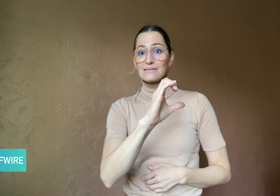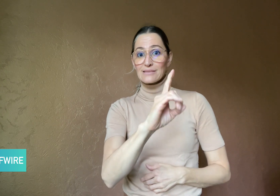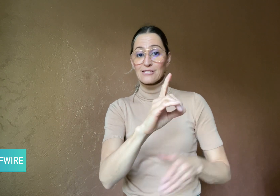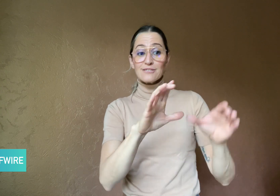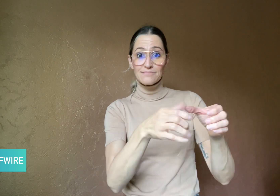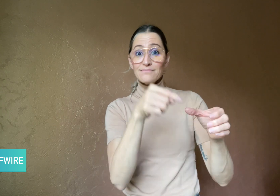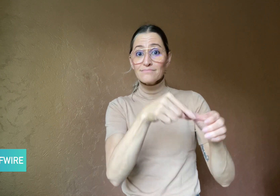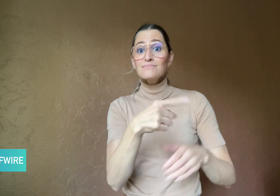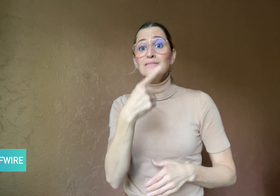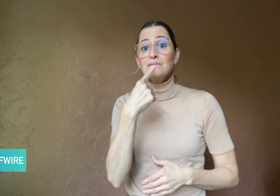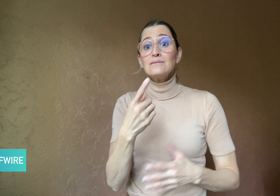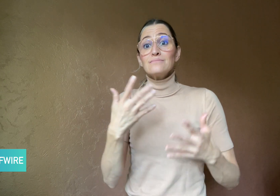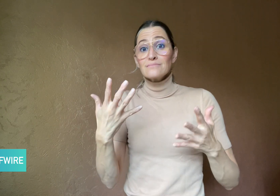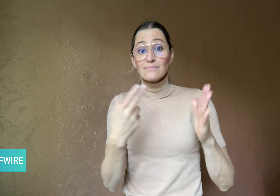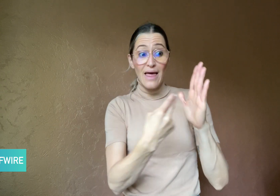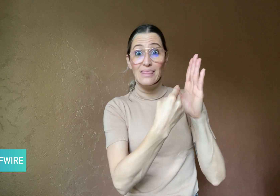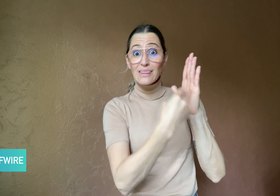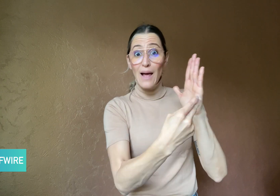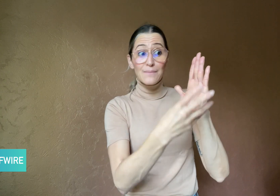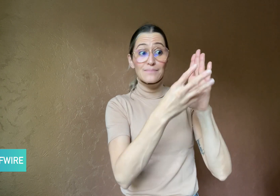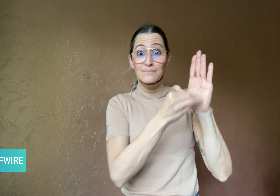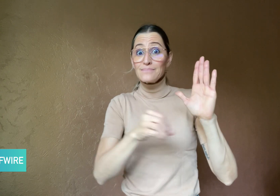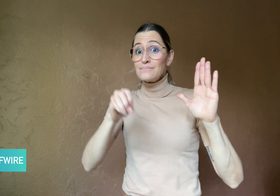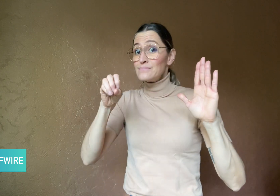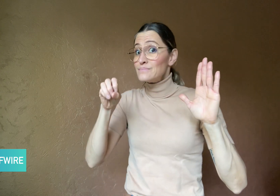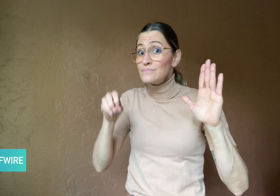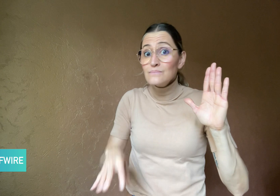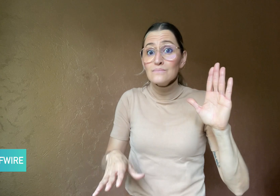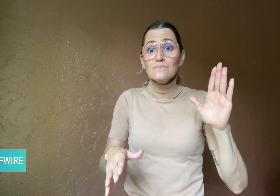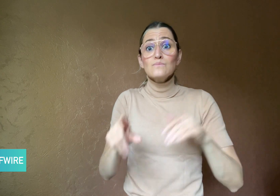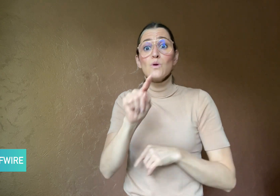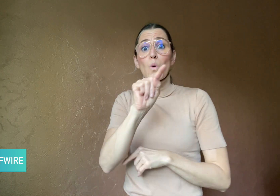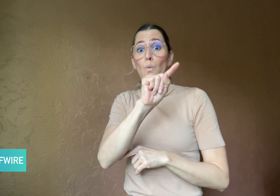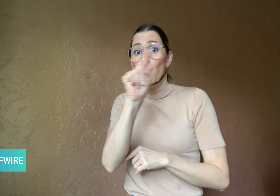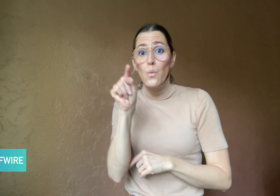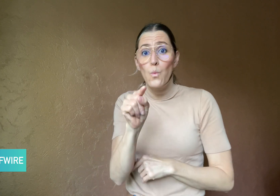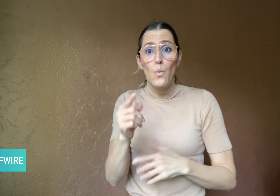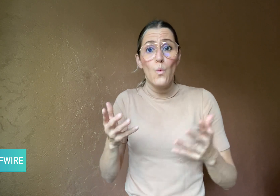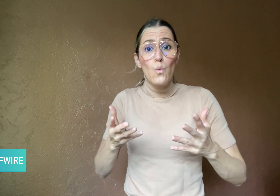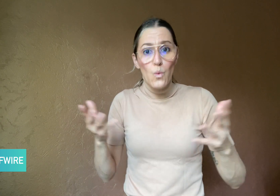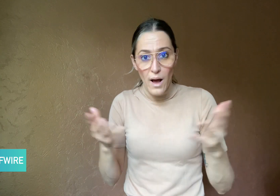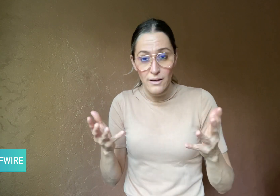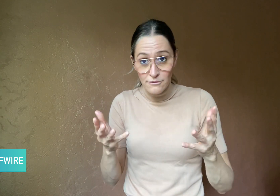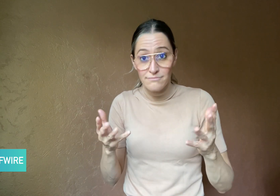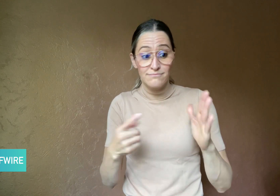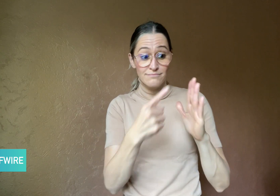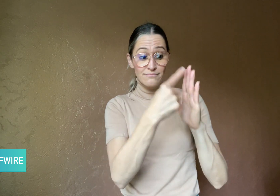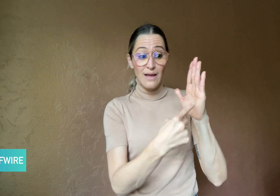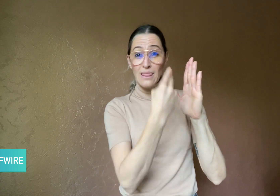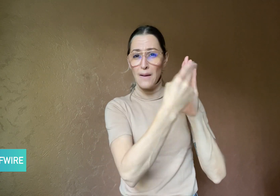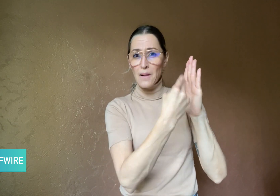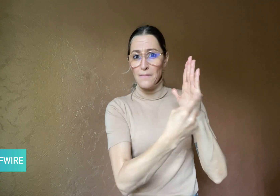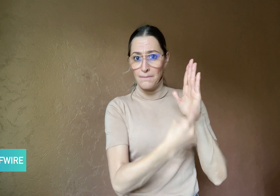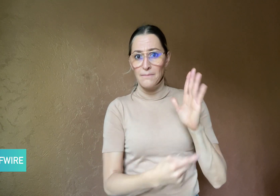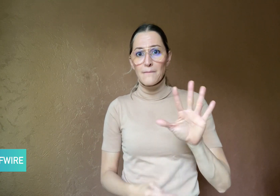because she was the only female athlete alongside